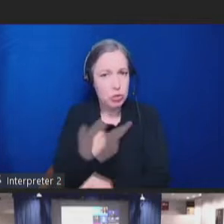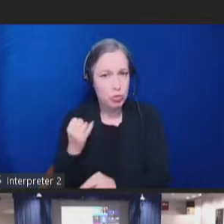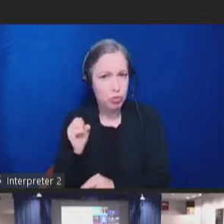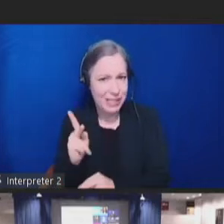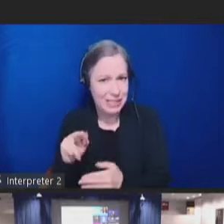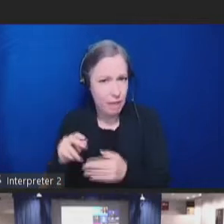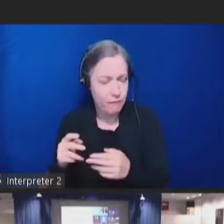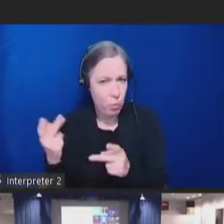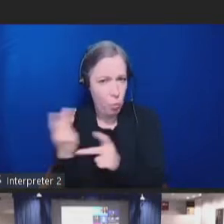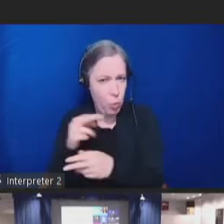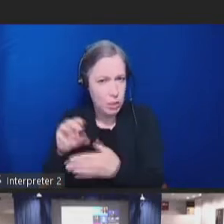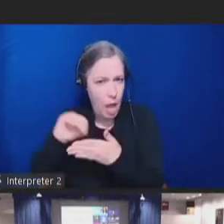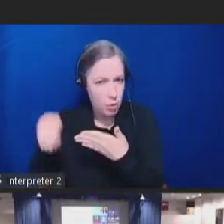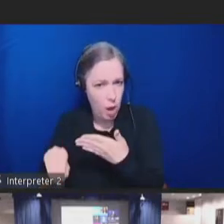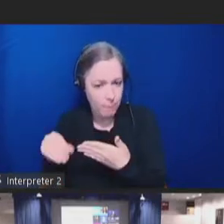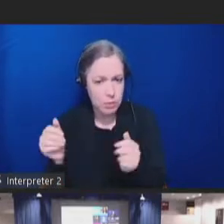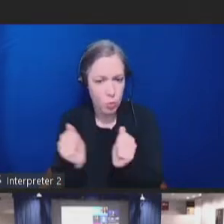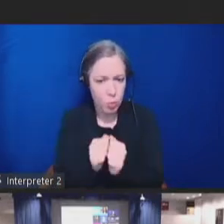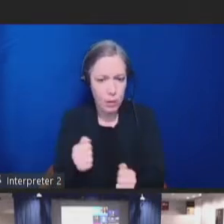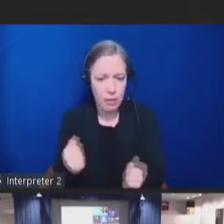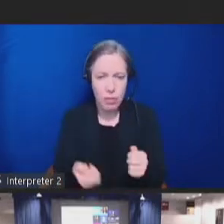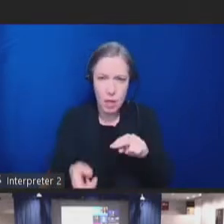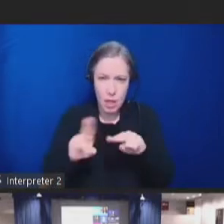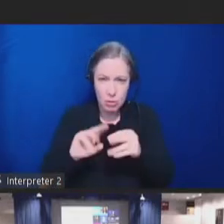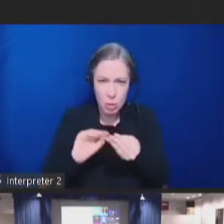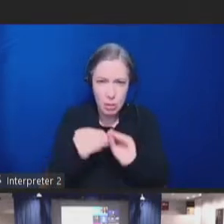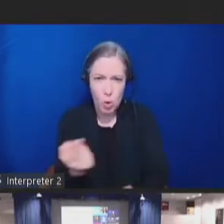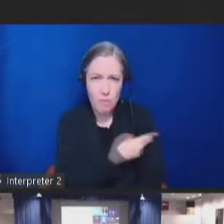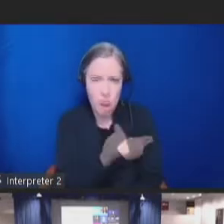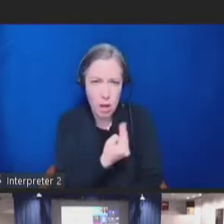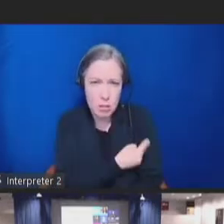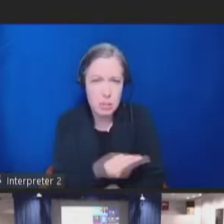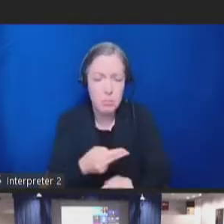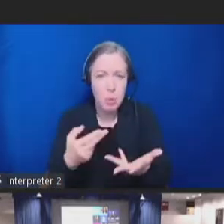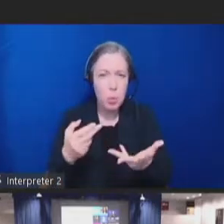But it's driven by three very clear goals, right? We want to -- we set out to build